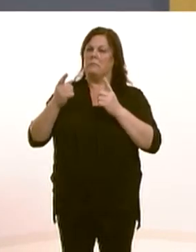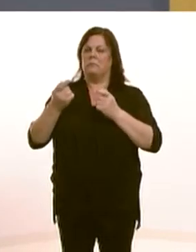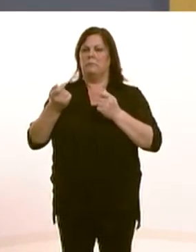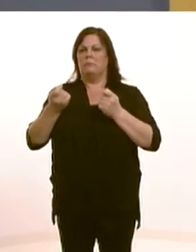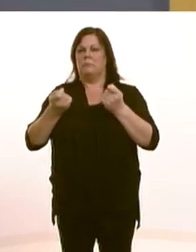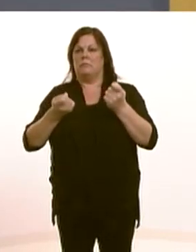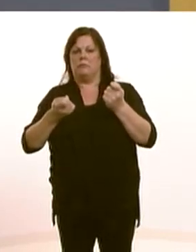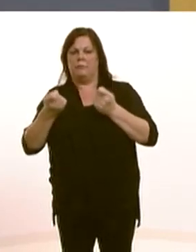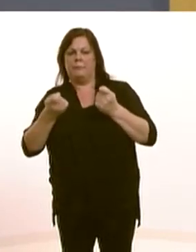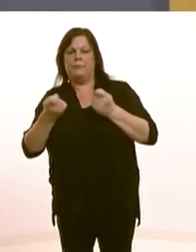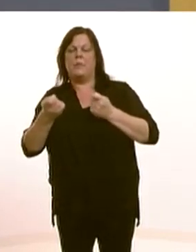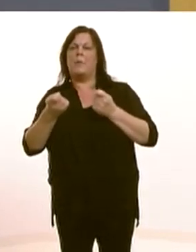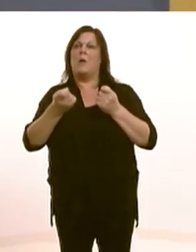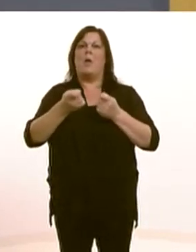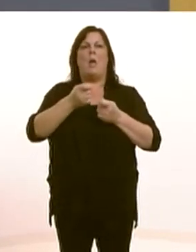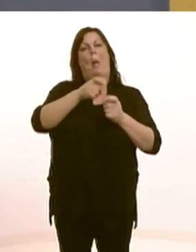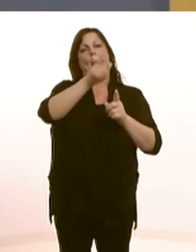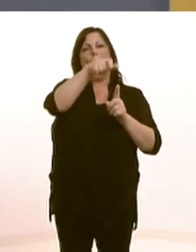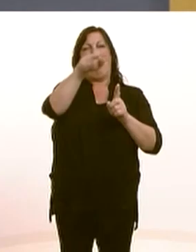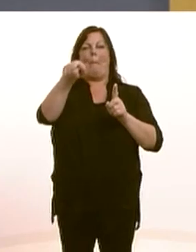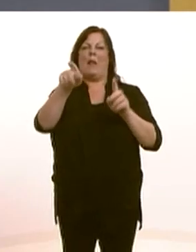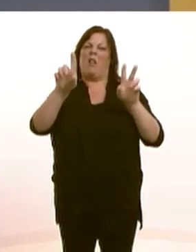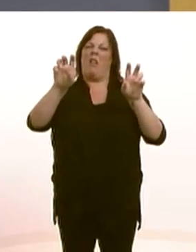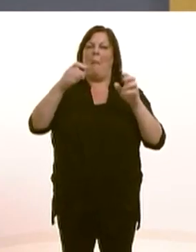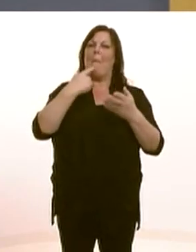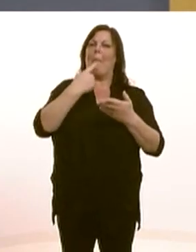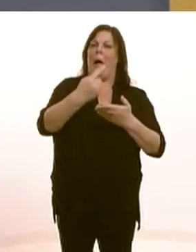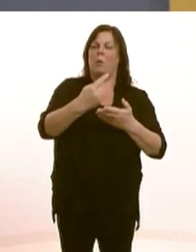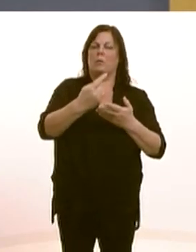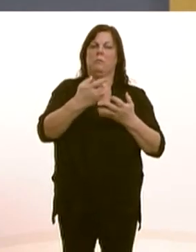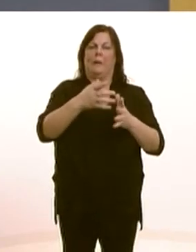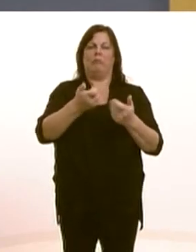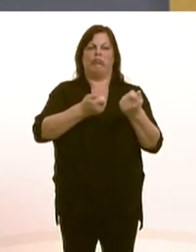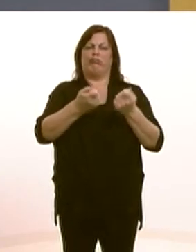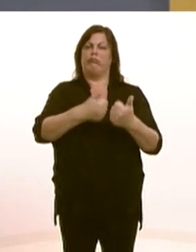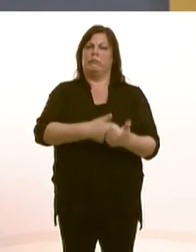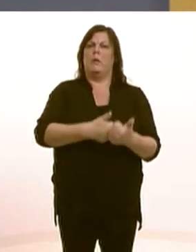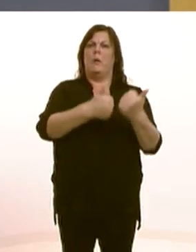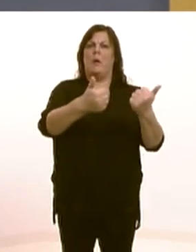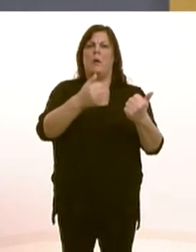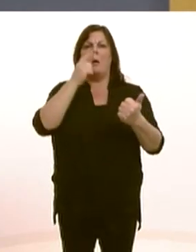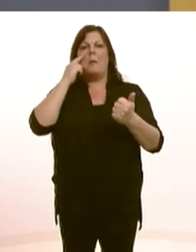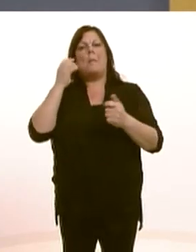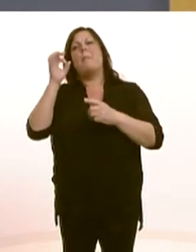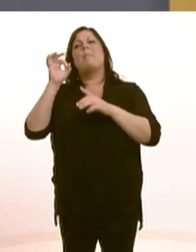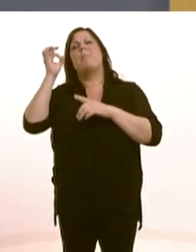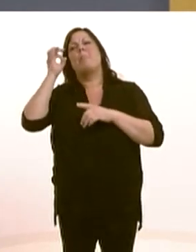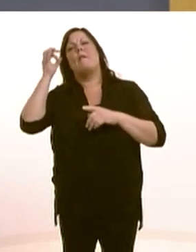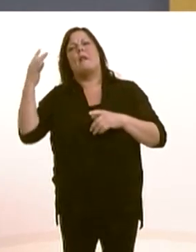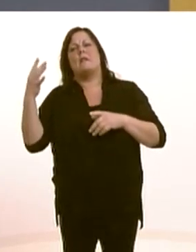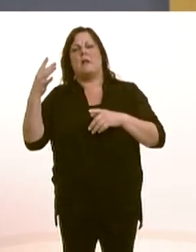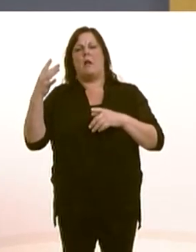of the public pound, but thereís still more to do. Professor Kevin Morgan, whoís one of Europeís leading experts on sustainable food, has pointed